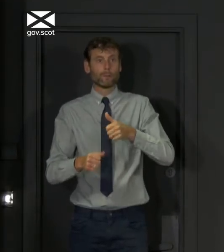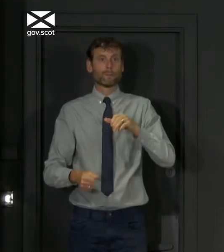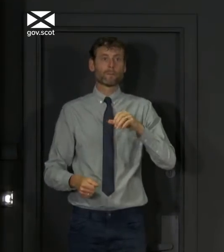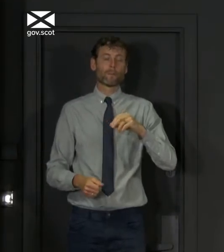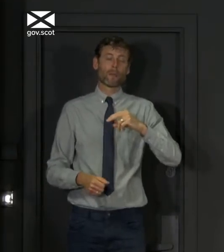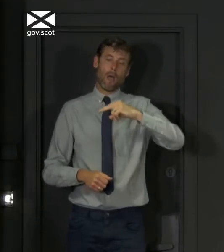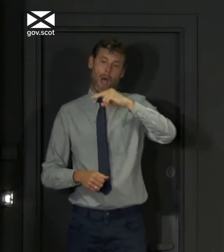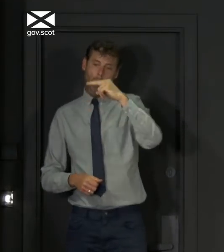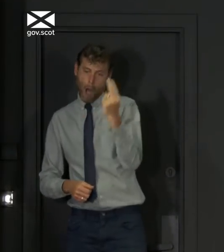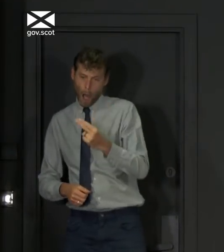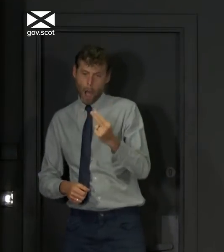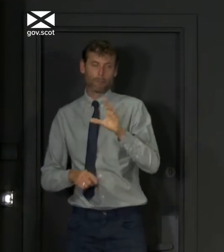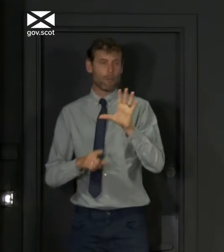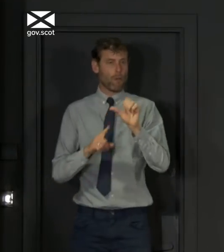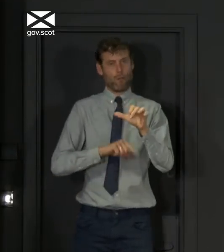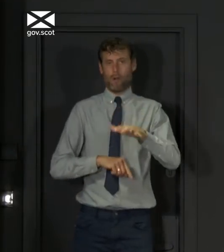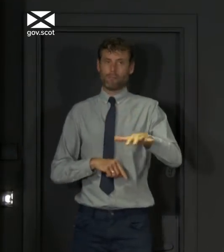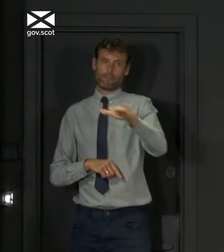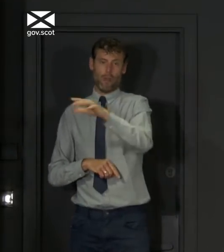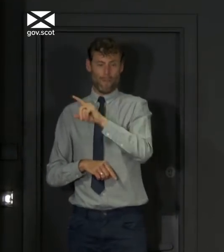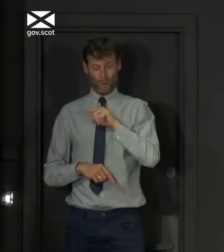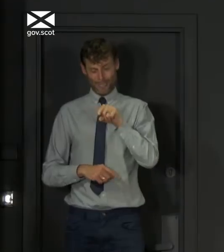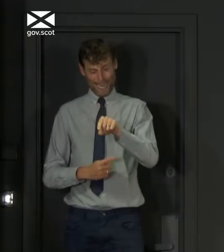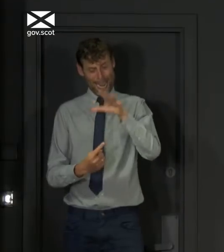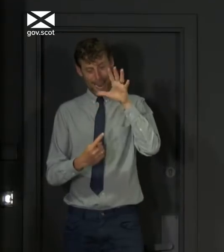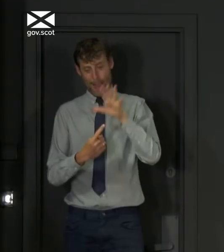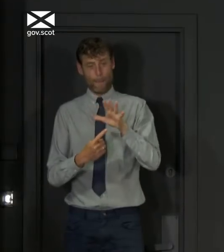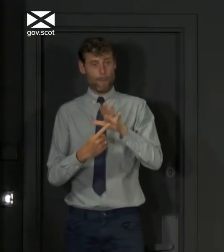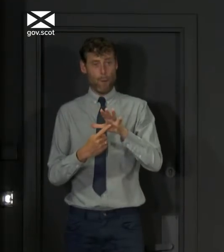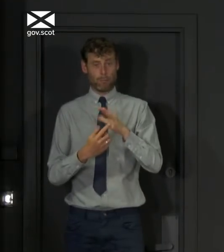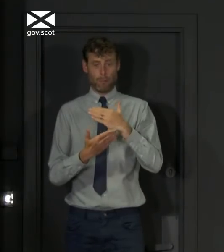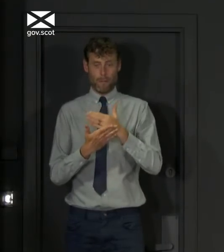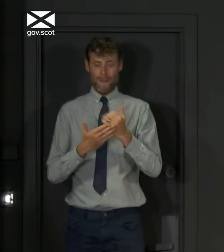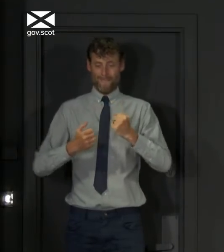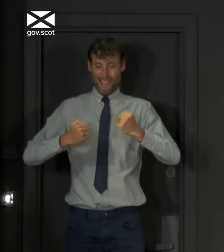it's such a fundamentally important part of our country and who we are as a country and